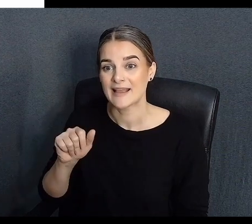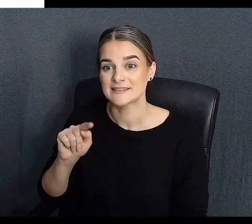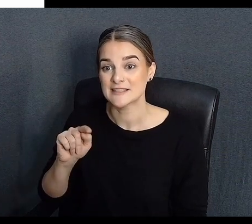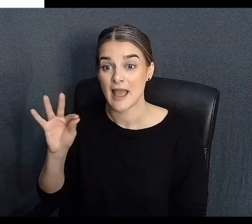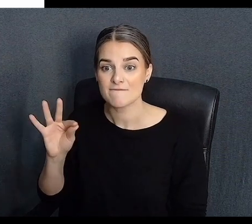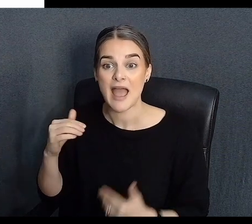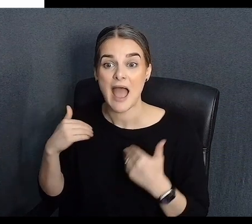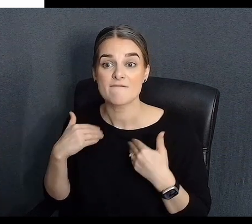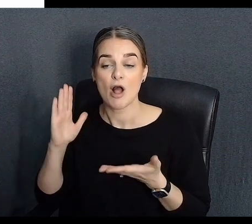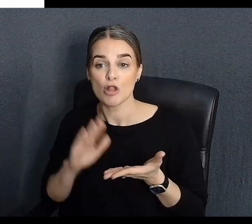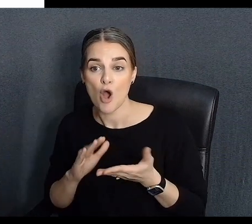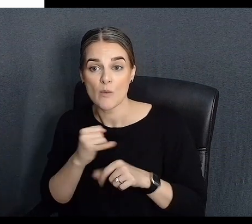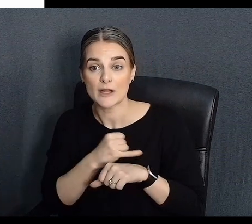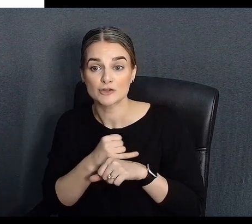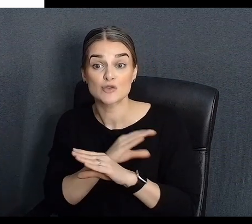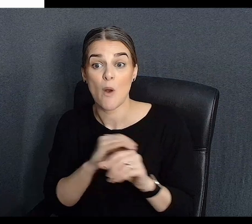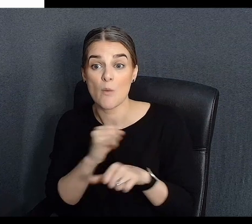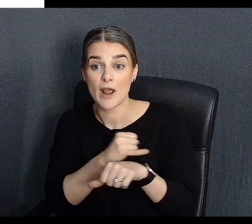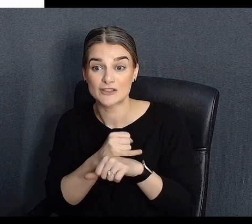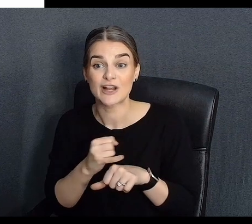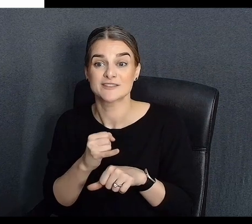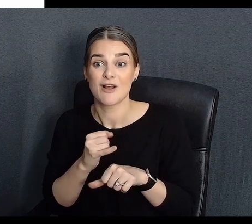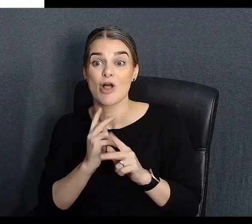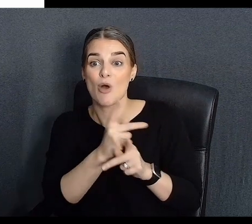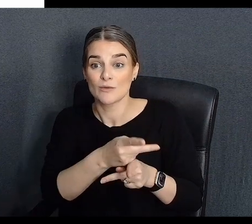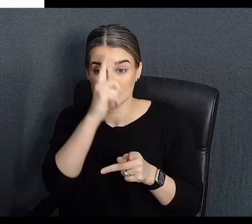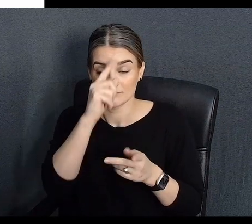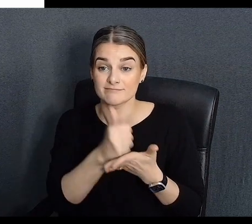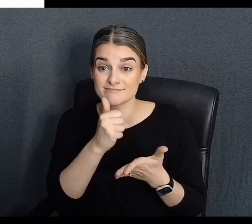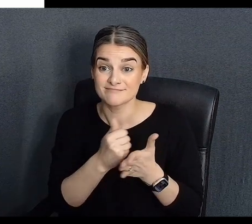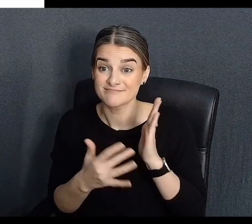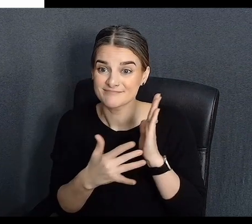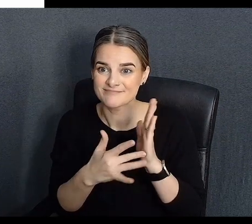for assistive technology. Keep in mind, that's not just limited to AAC,